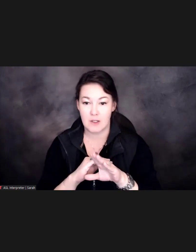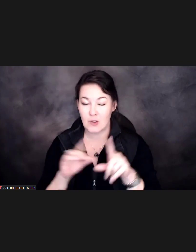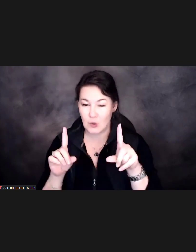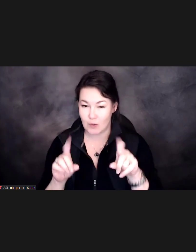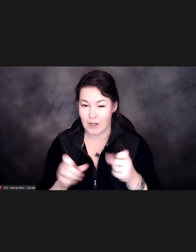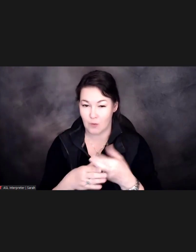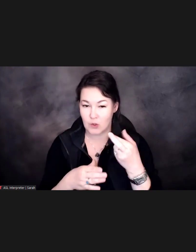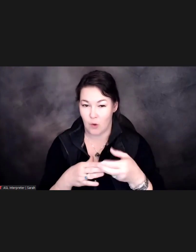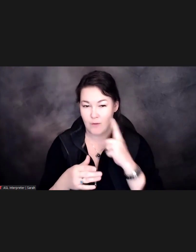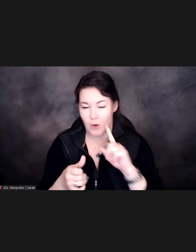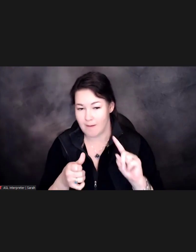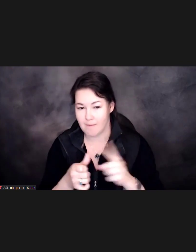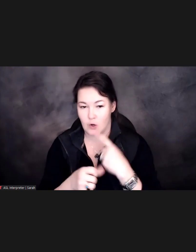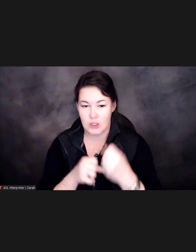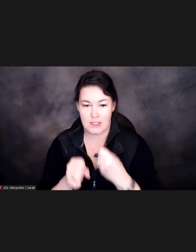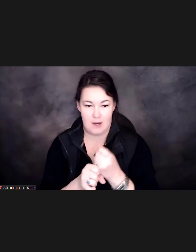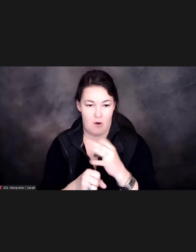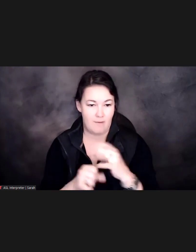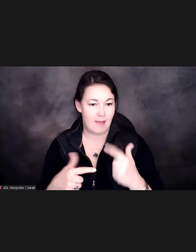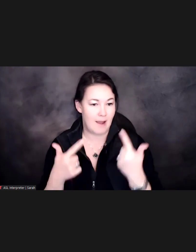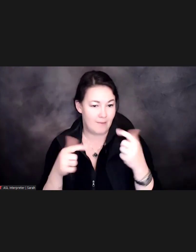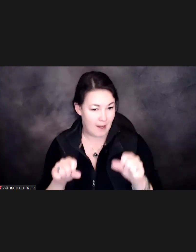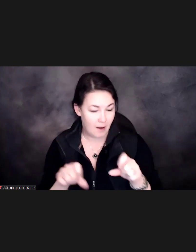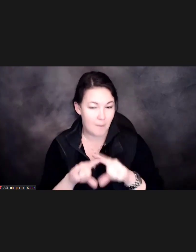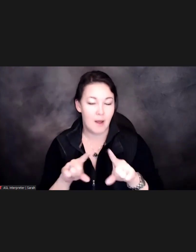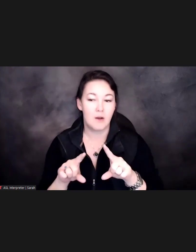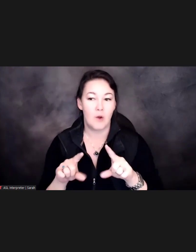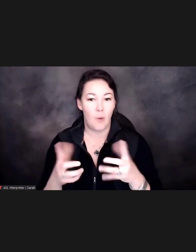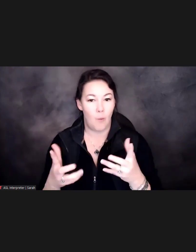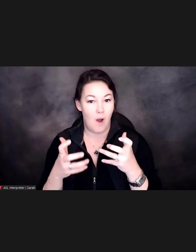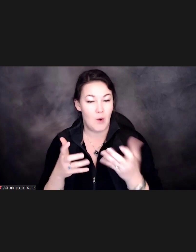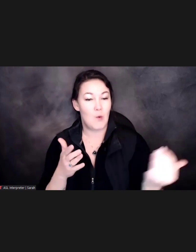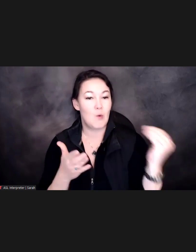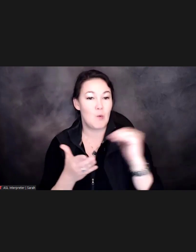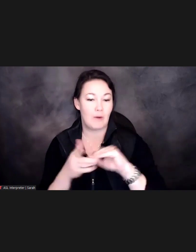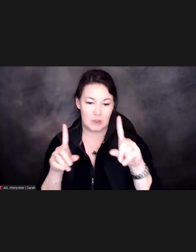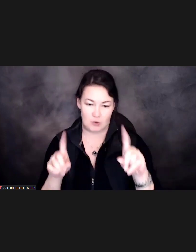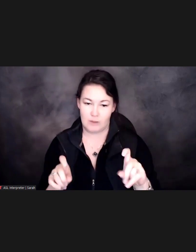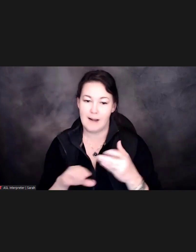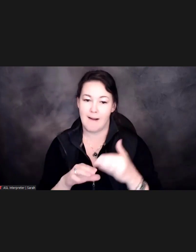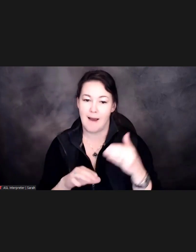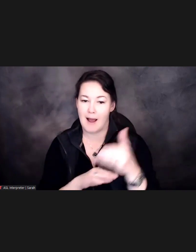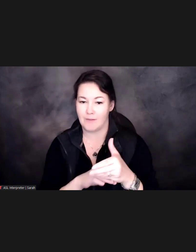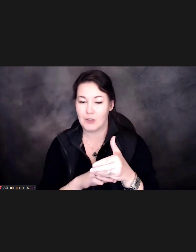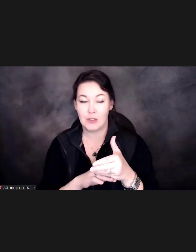result for that first year of life, but you'd want to re-screen after